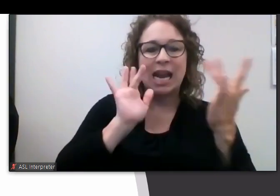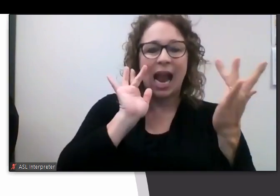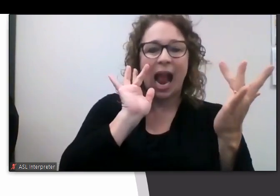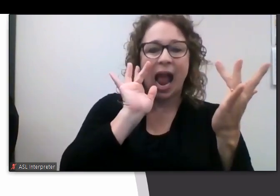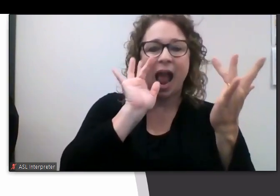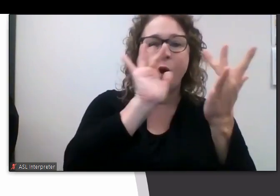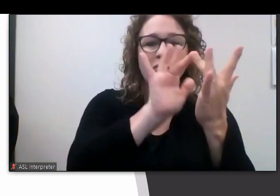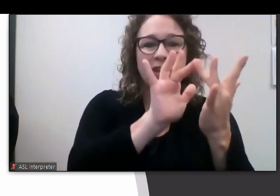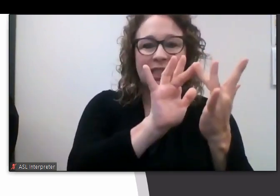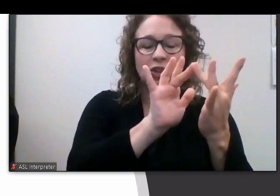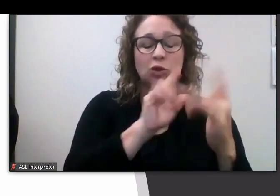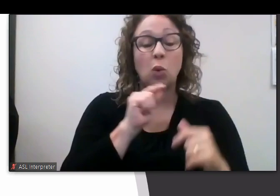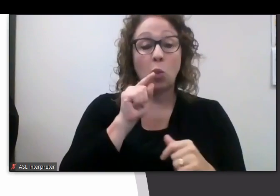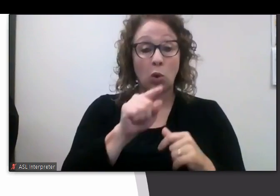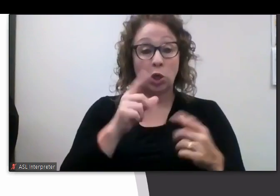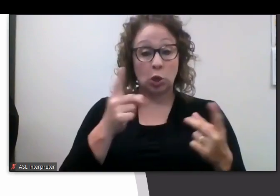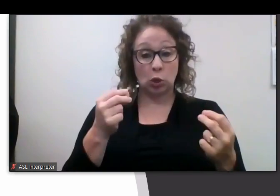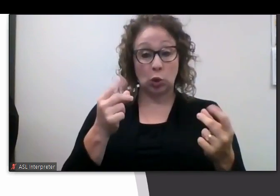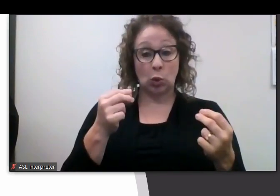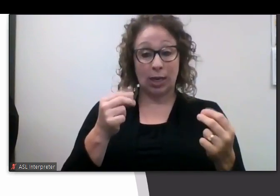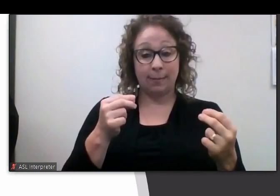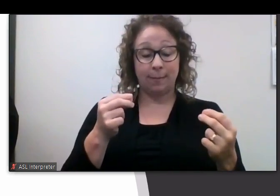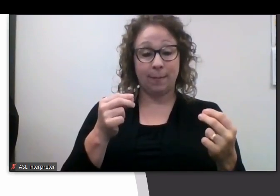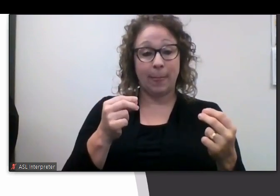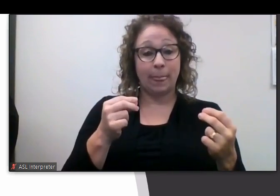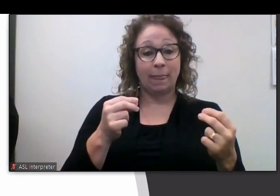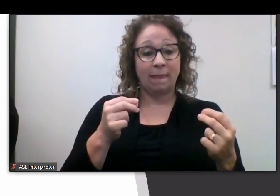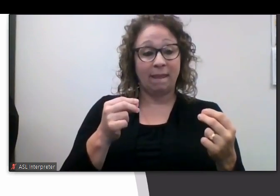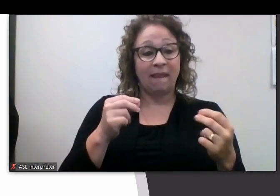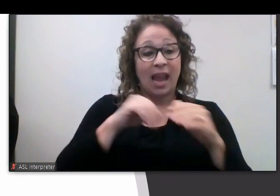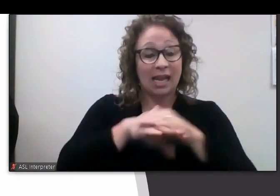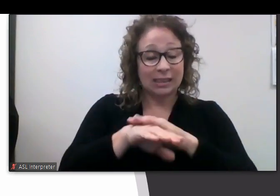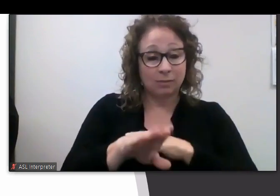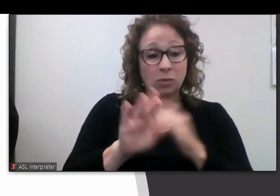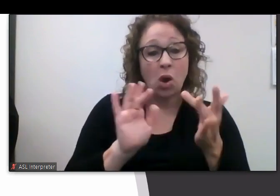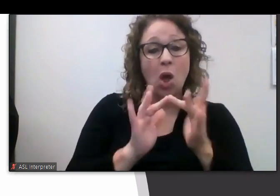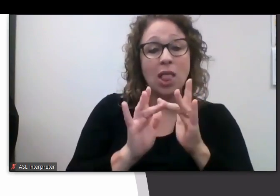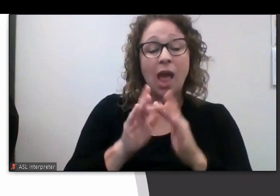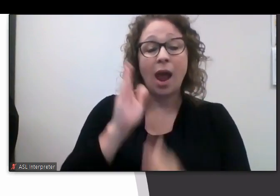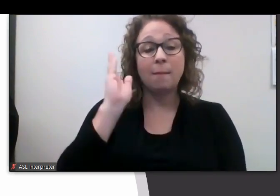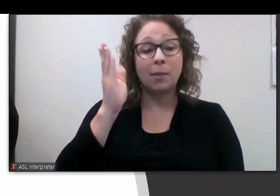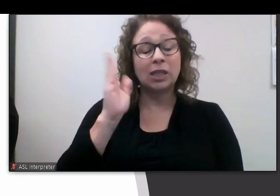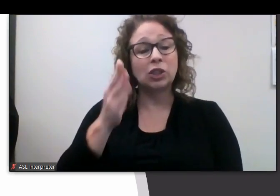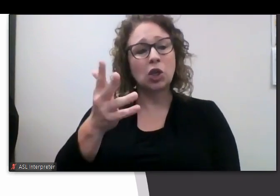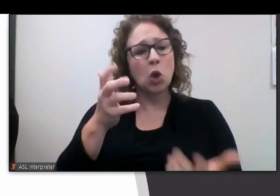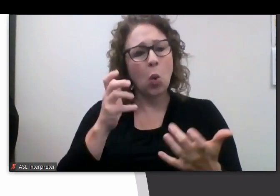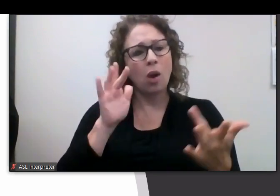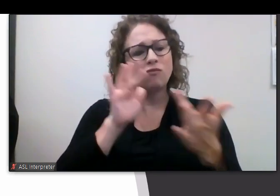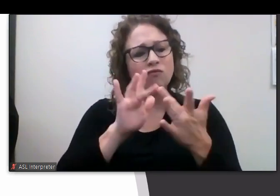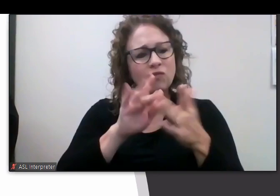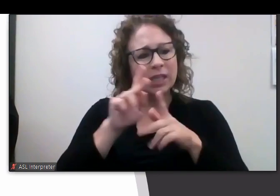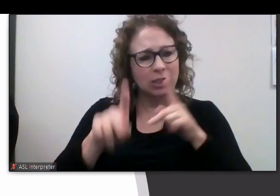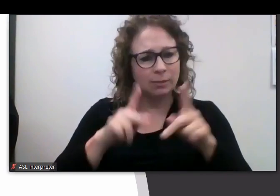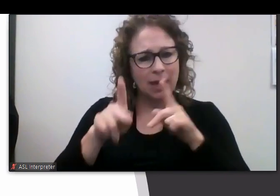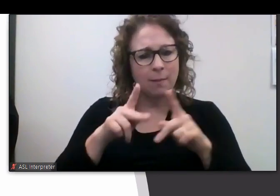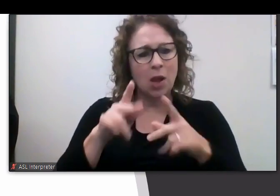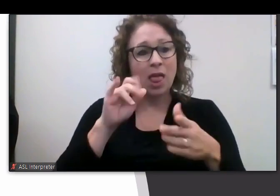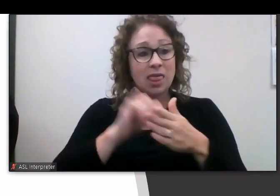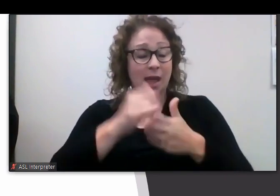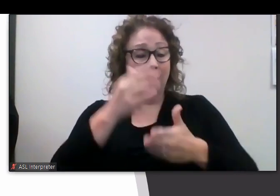So, once you're doing accessible online presentations, you want to reach the people that might need the service